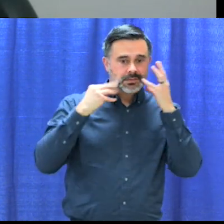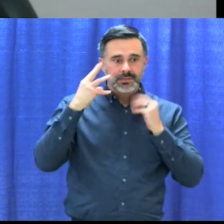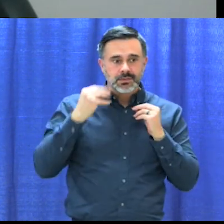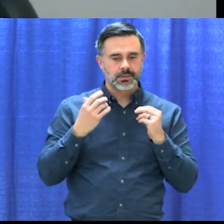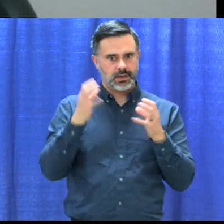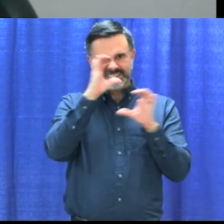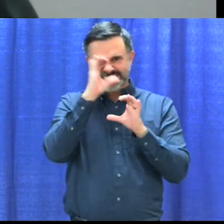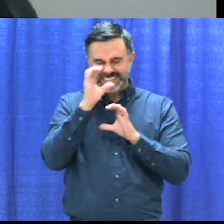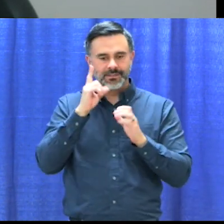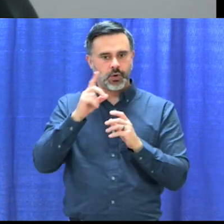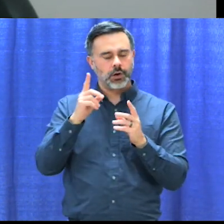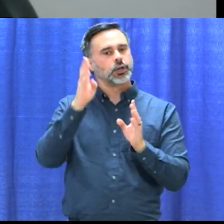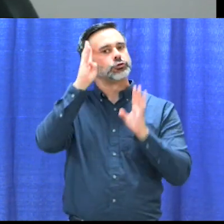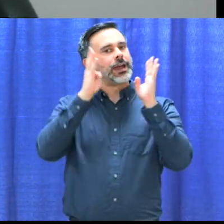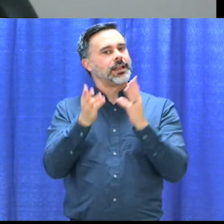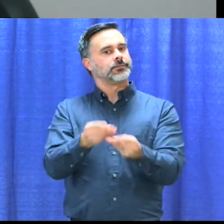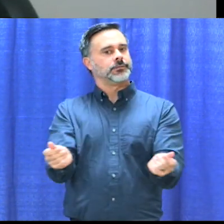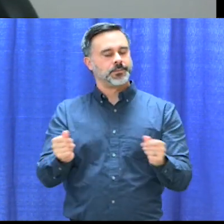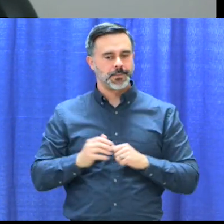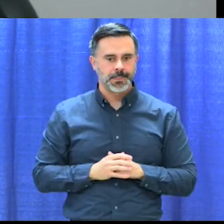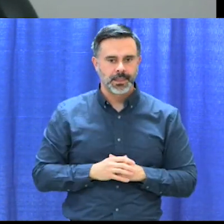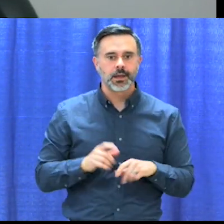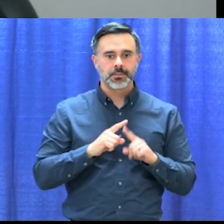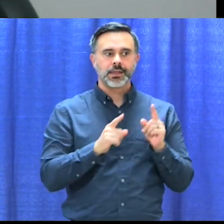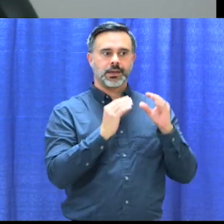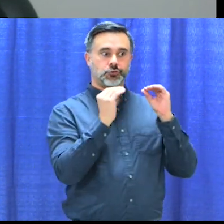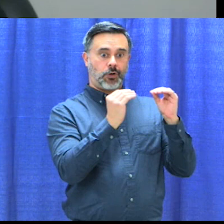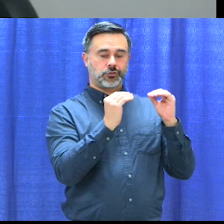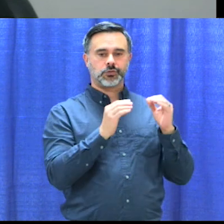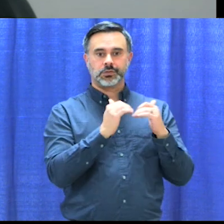But I did very much want to highlight the instructional divide in addition to the hardware divide.